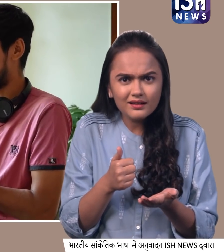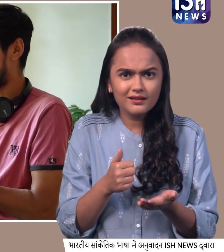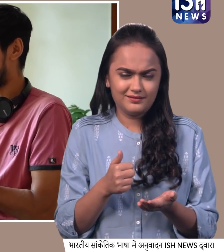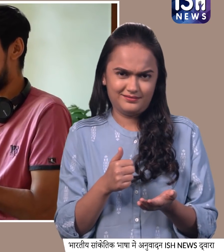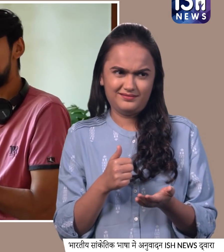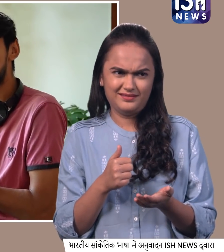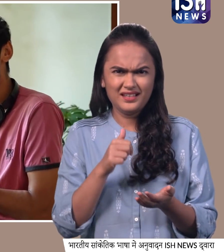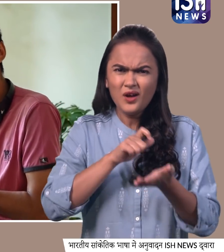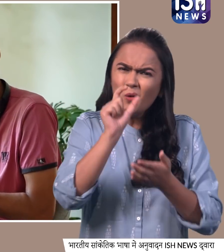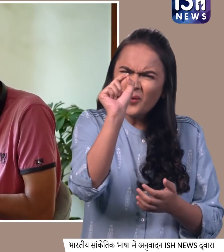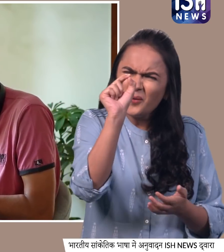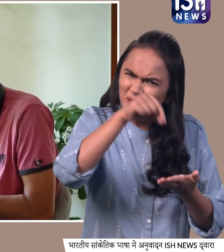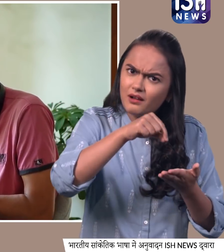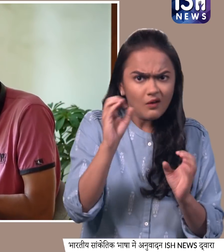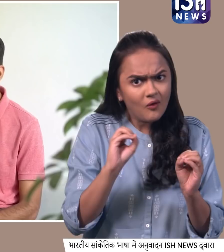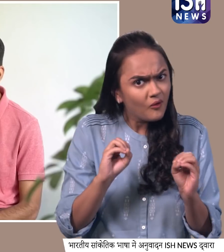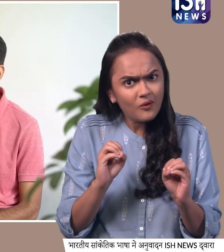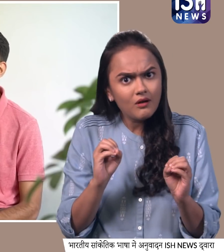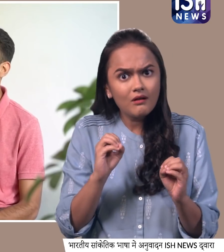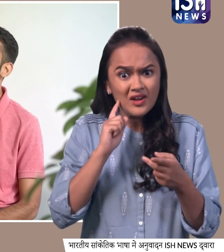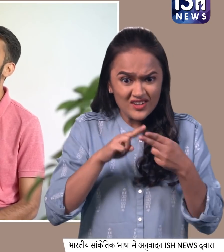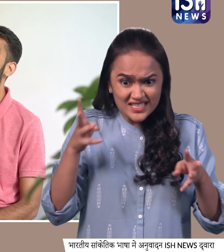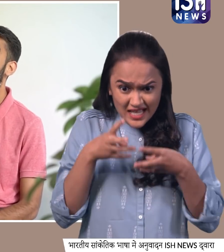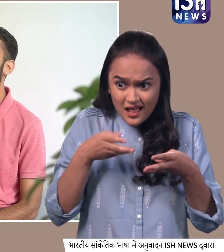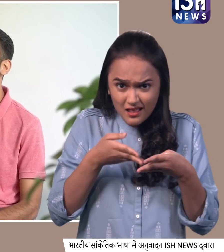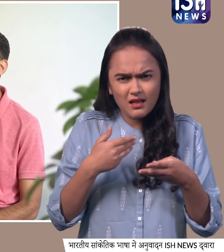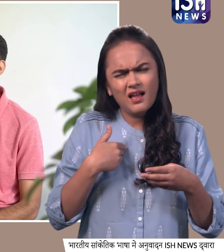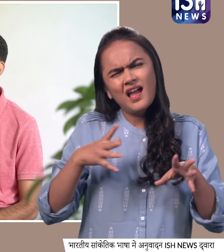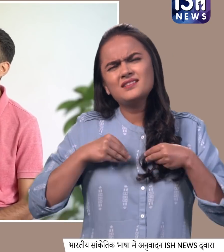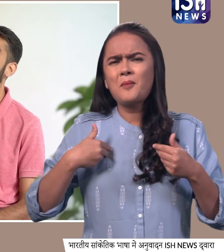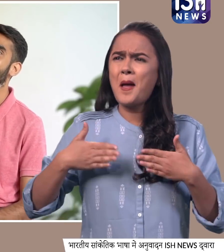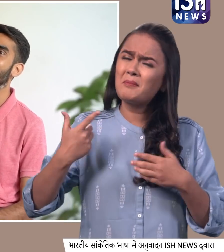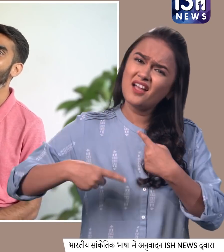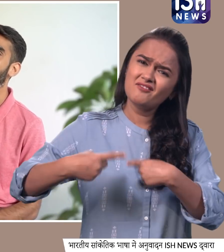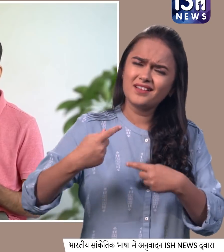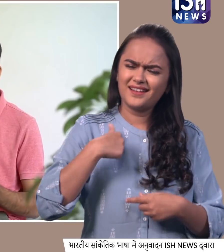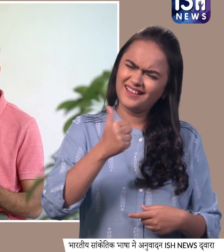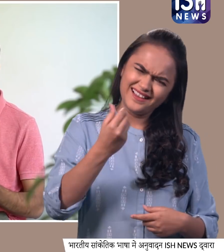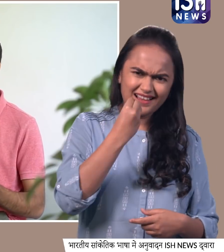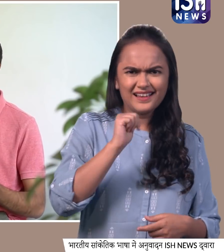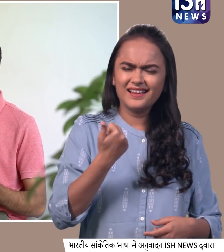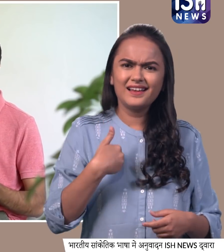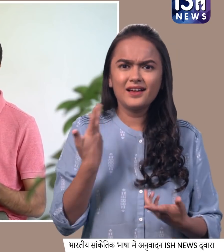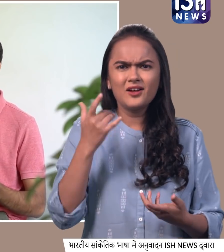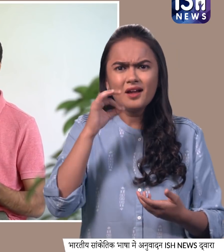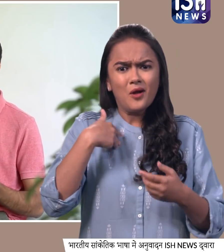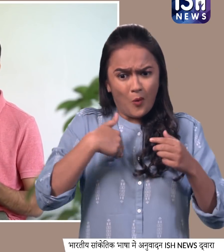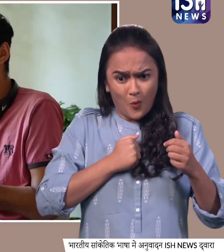I mean not even a bit of cheese? If this is what a salad is, I'd love to have salads every day! I can prepare this salad for lunch or dinner easily